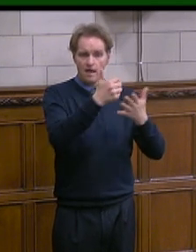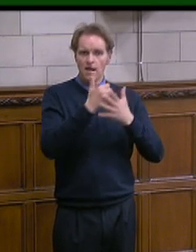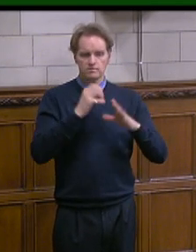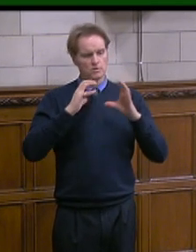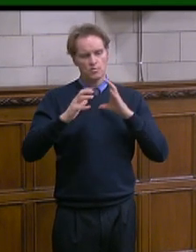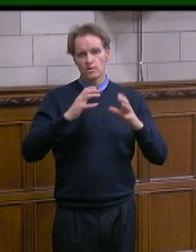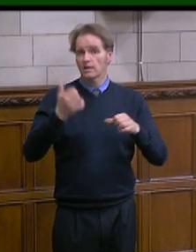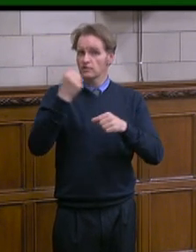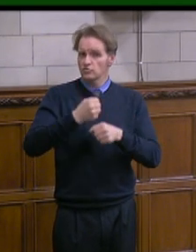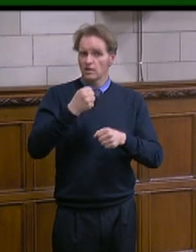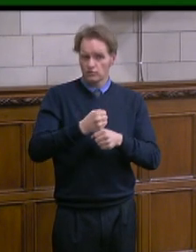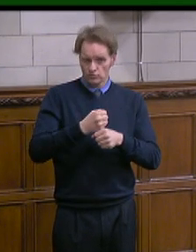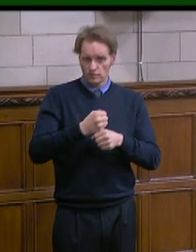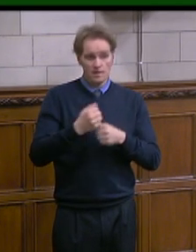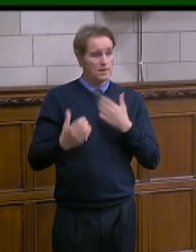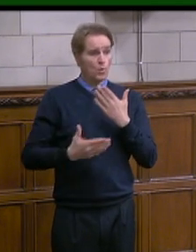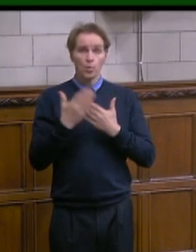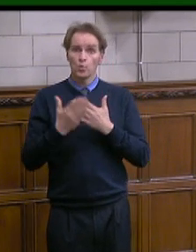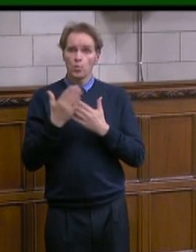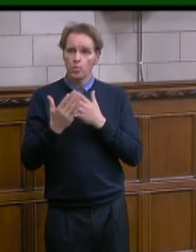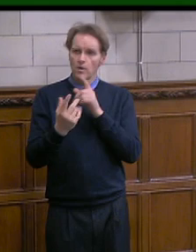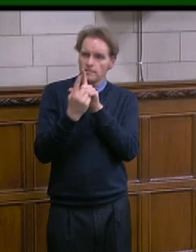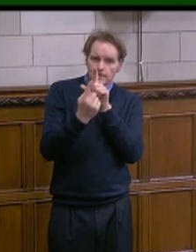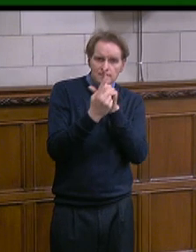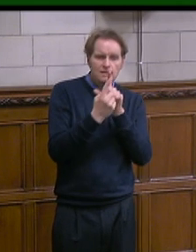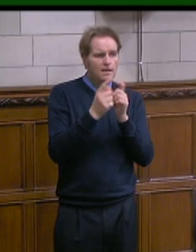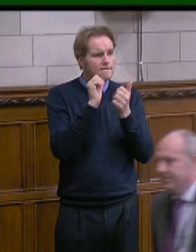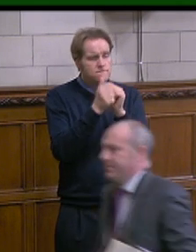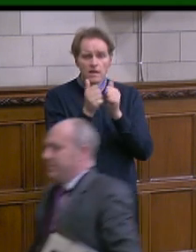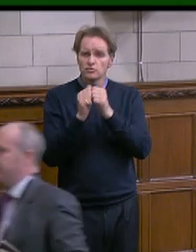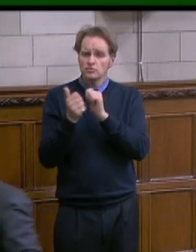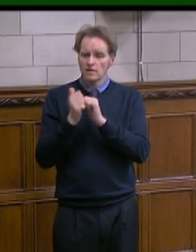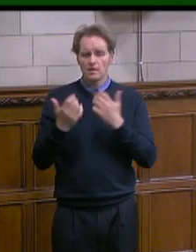people, make new friendships and have new experiences that enrich everyone’s lives.